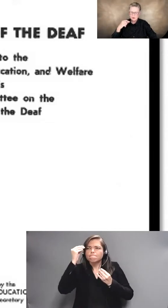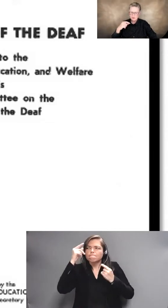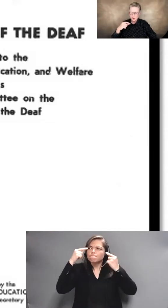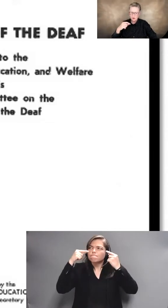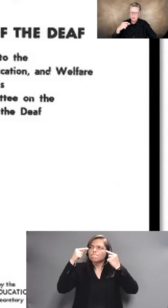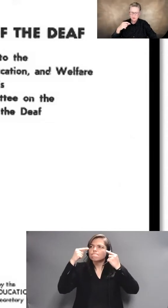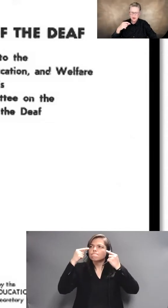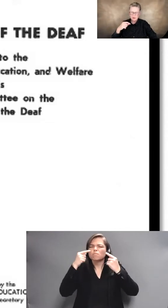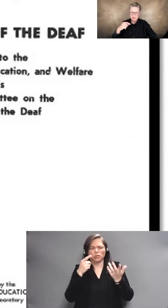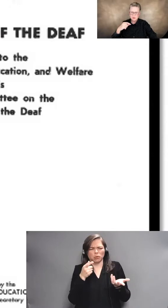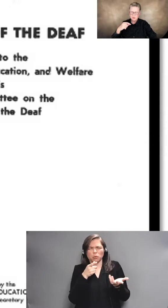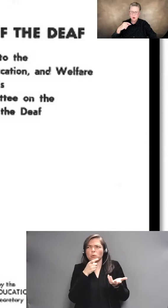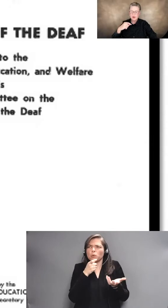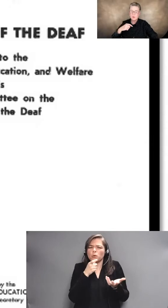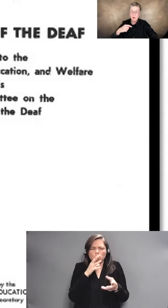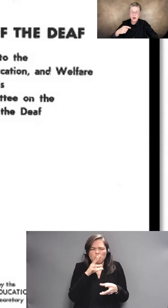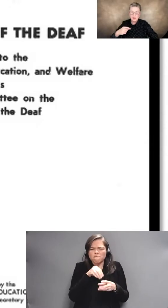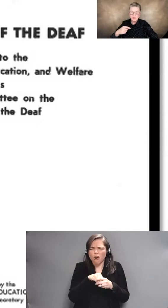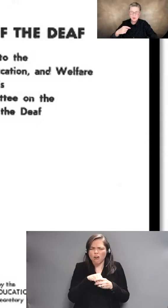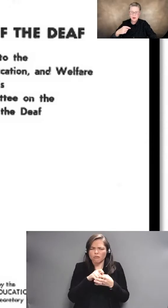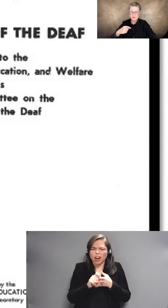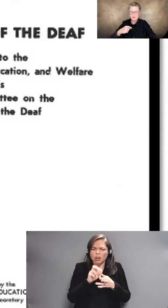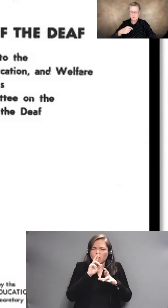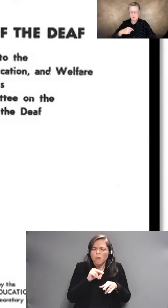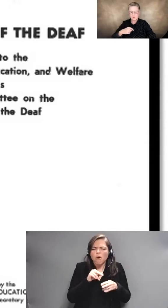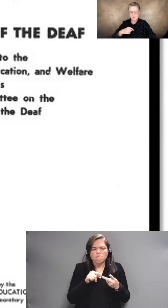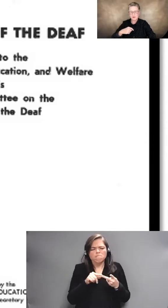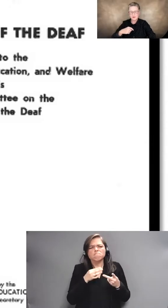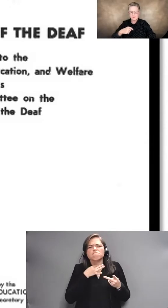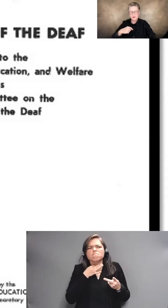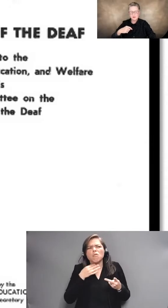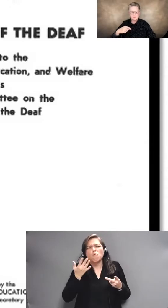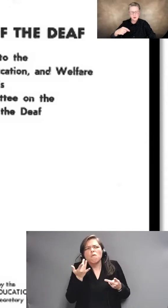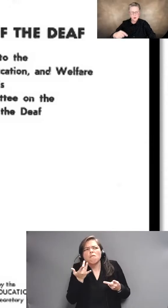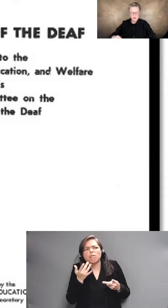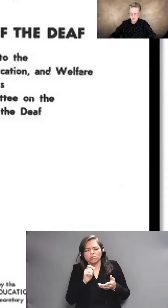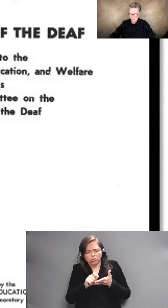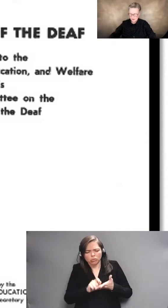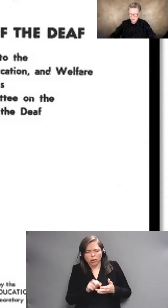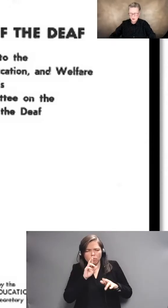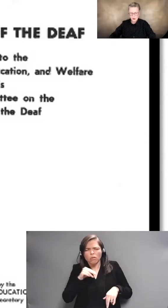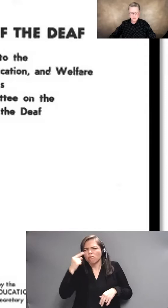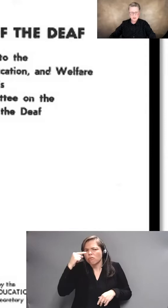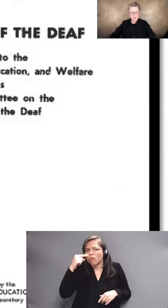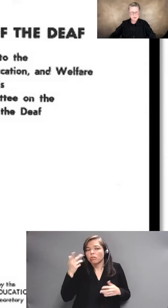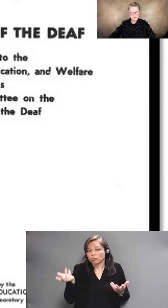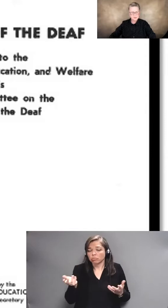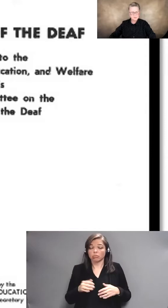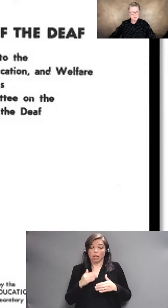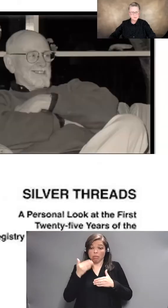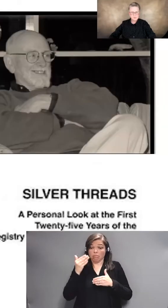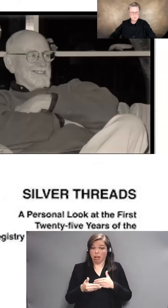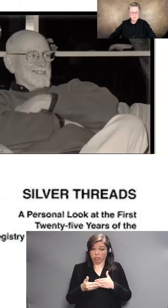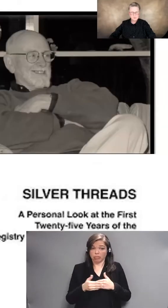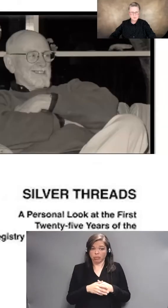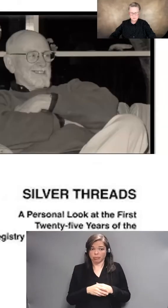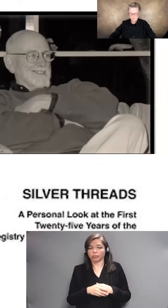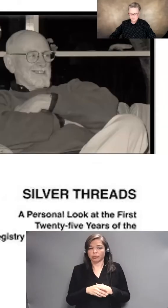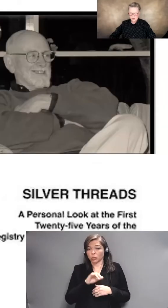involved in writing this report and why did they write this report . . . so then the next question is